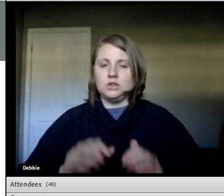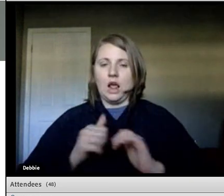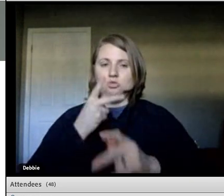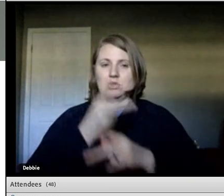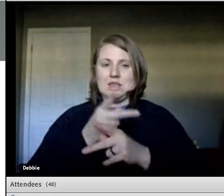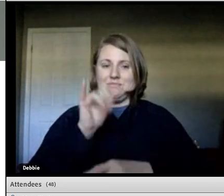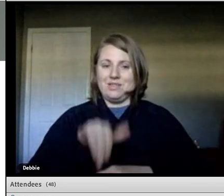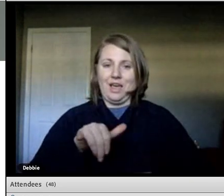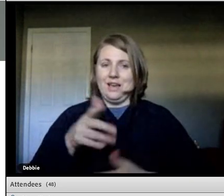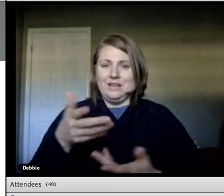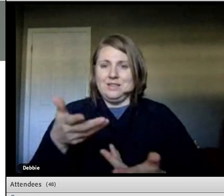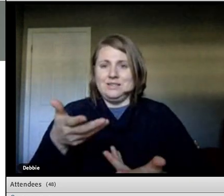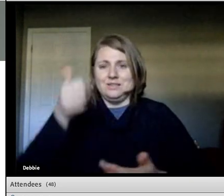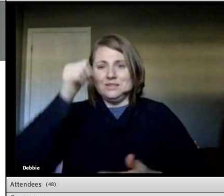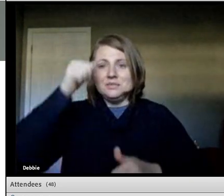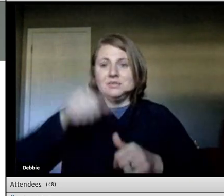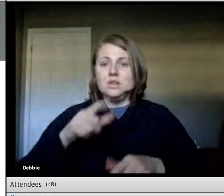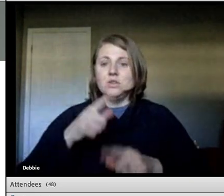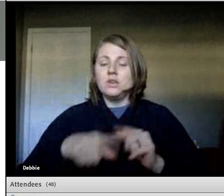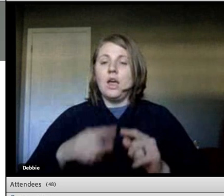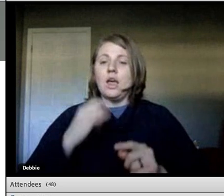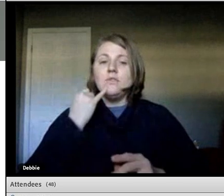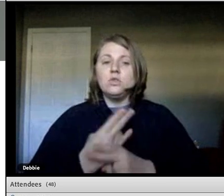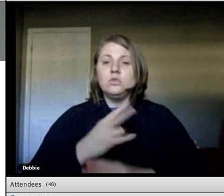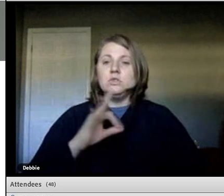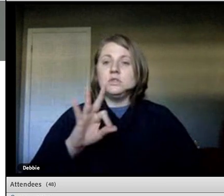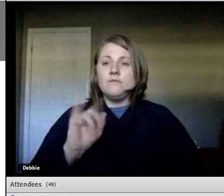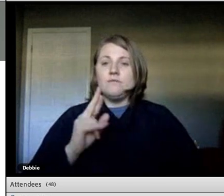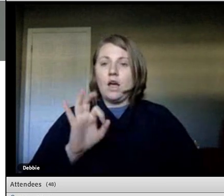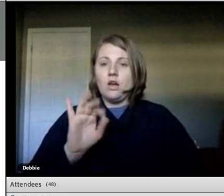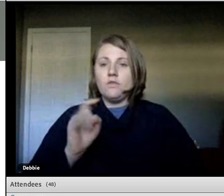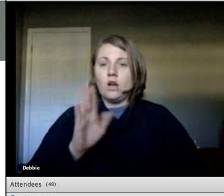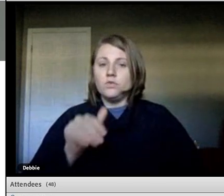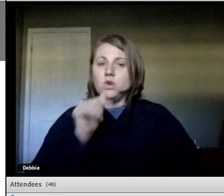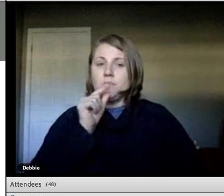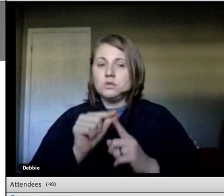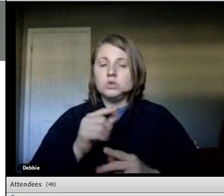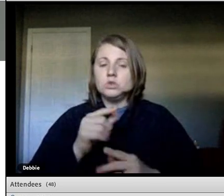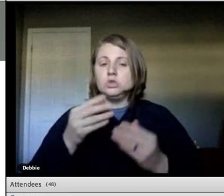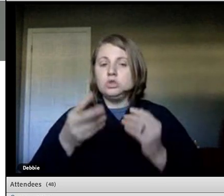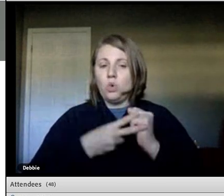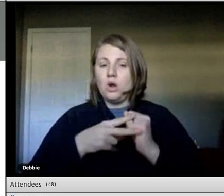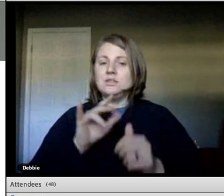If you use something like Firefox for your password storage, that's okay, but you always have to be --